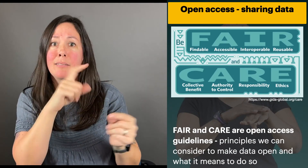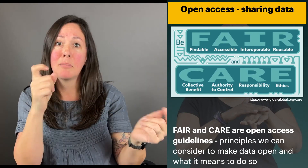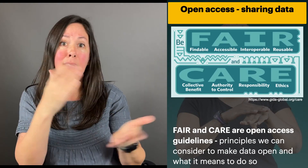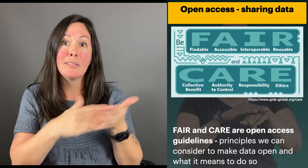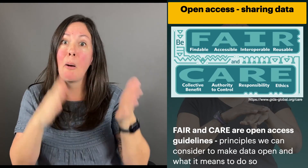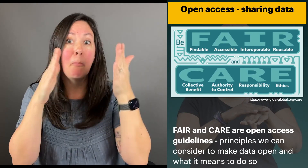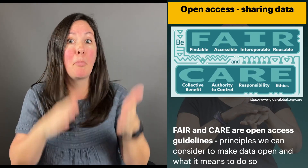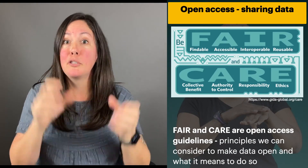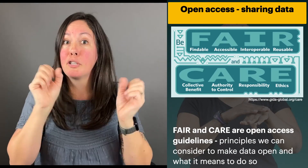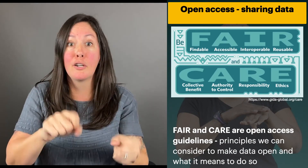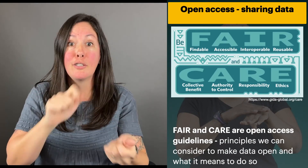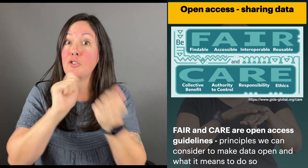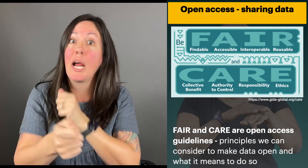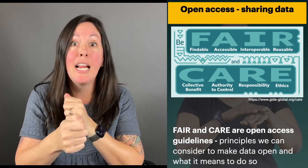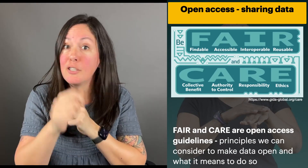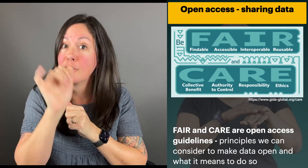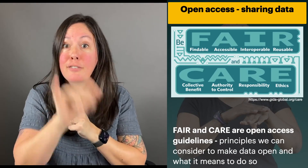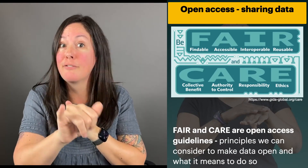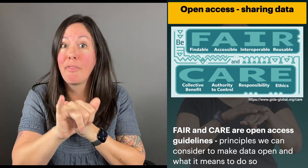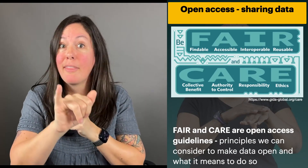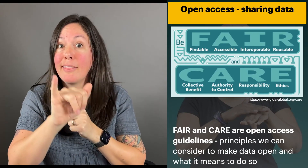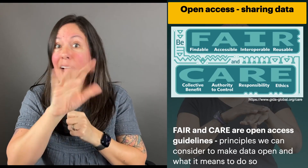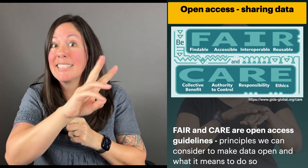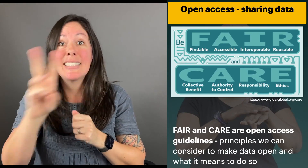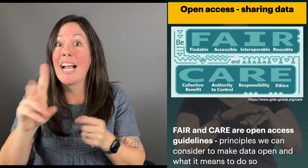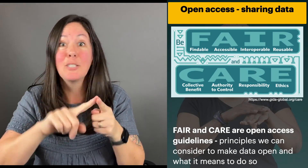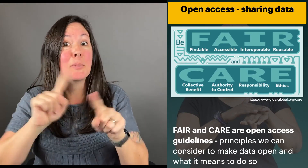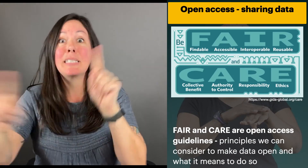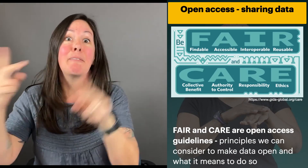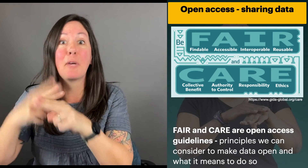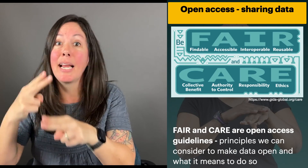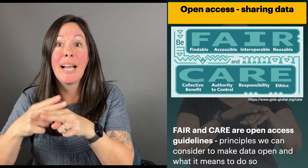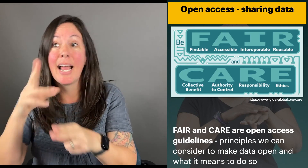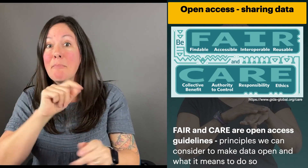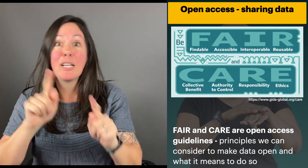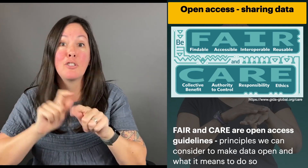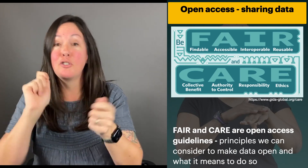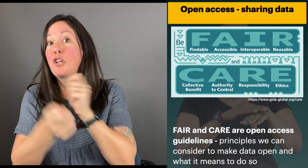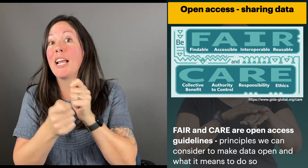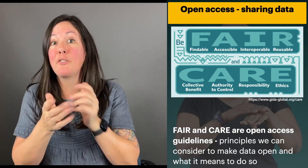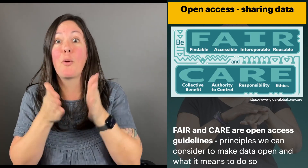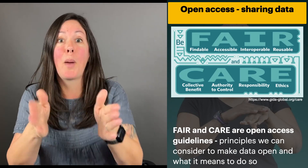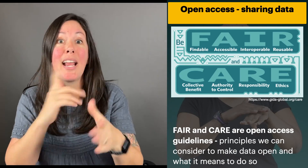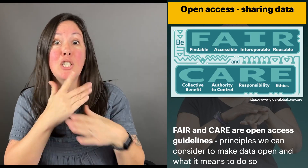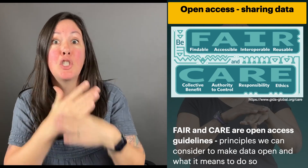formatting it to be shared so you're not just putting it on a tweet somewhere